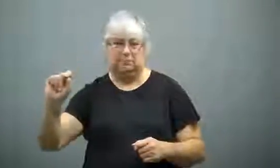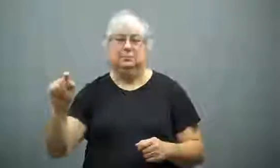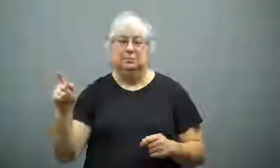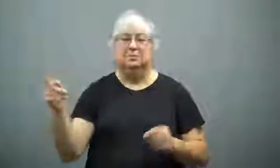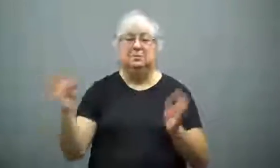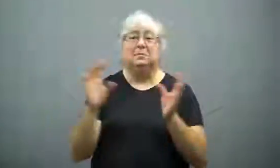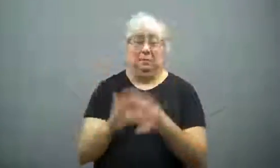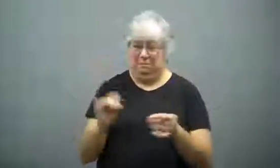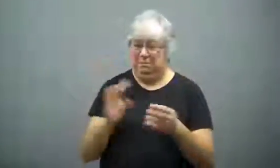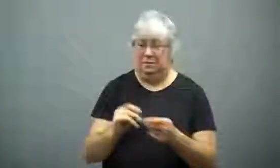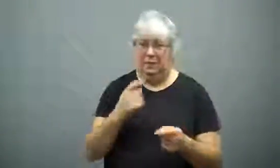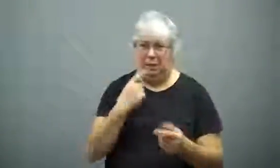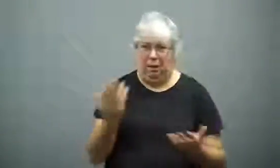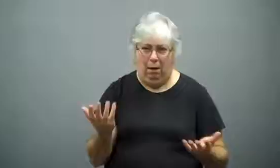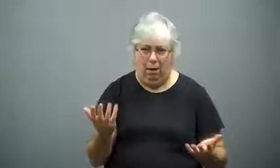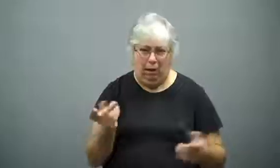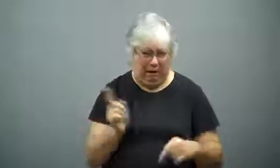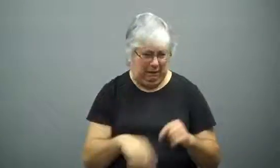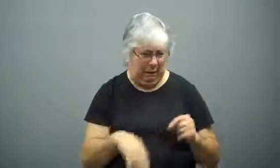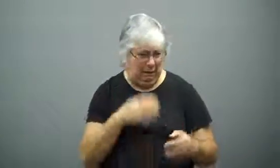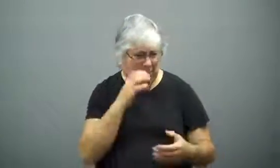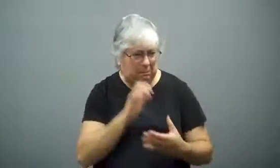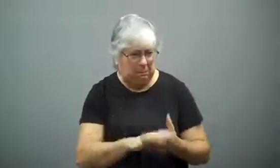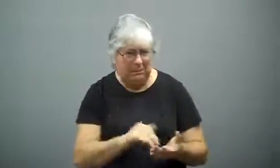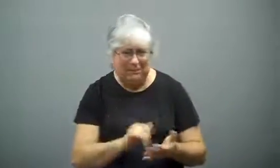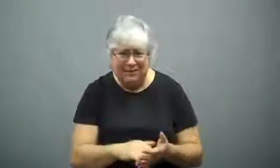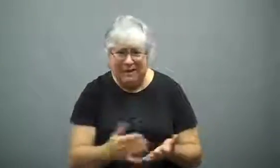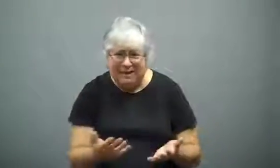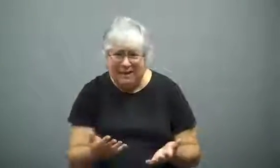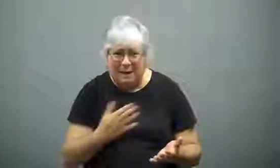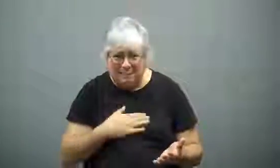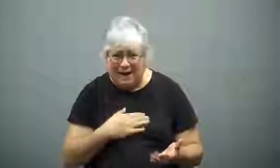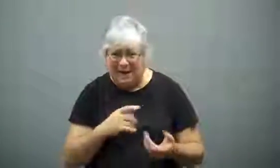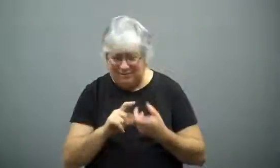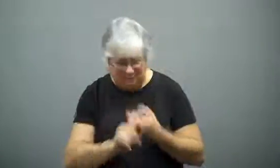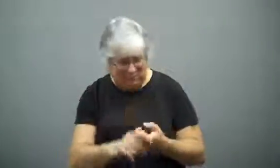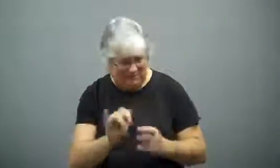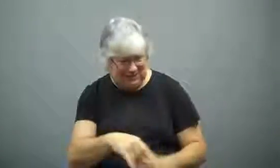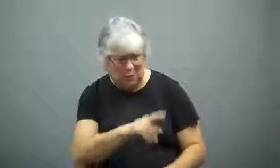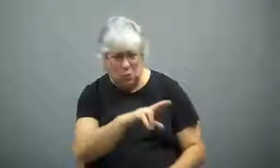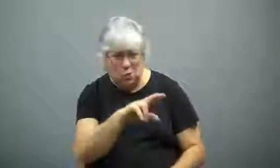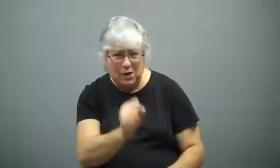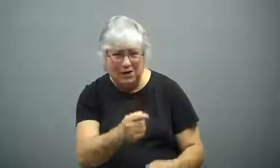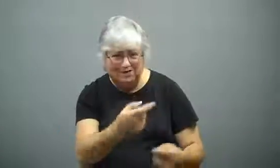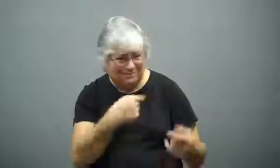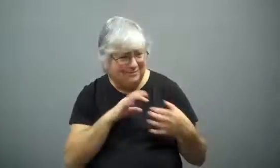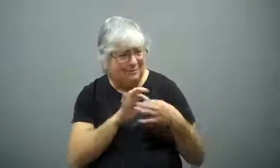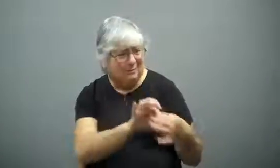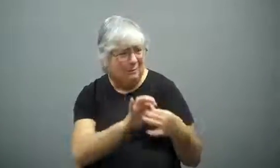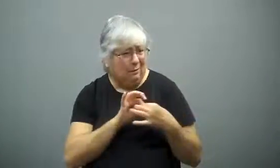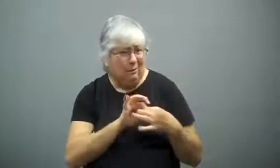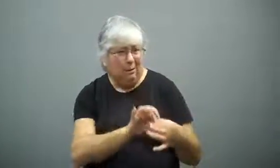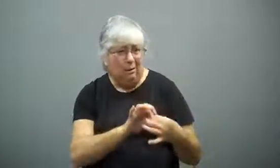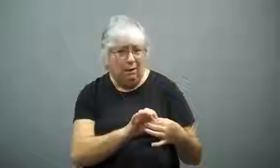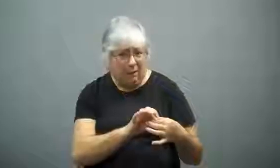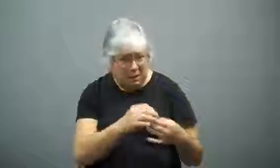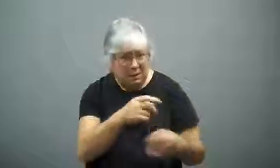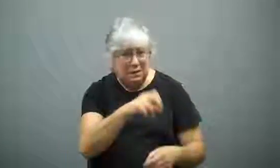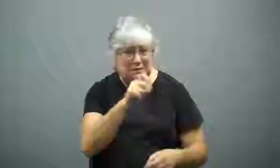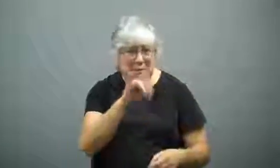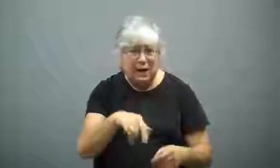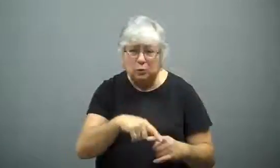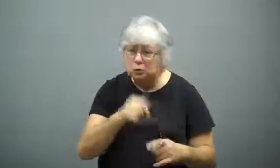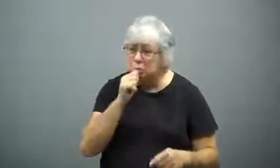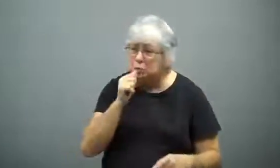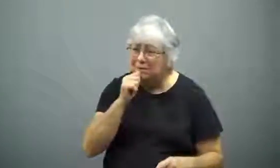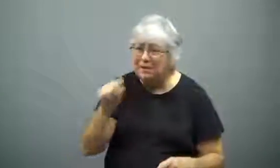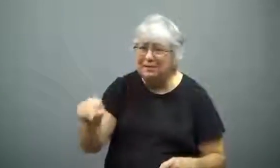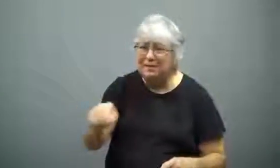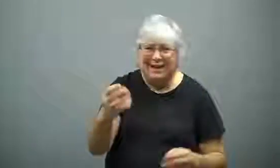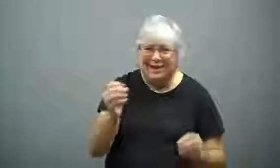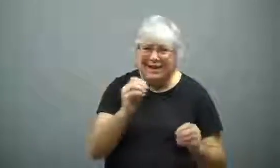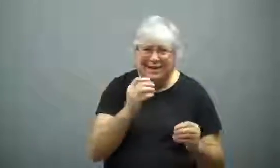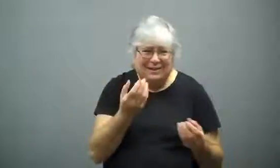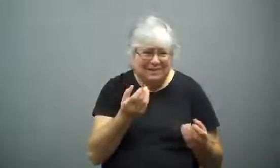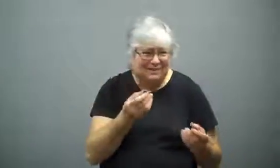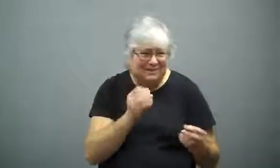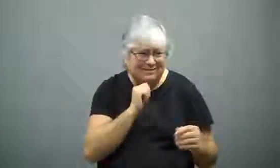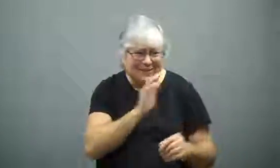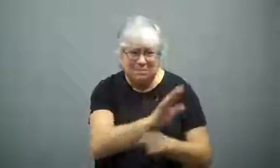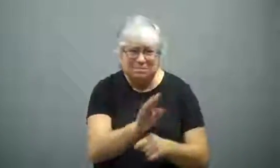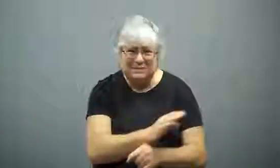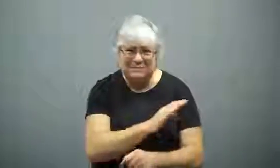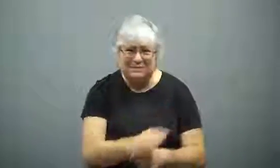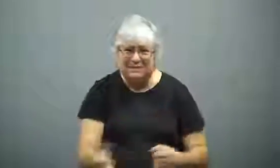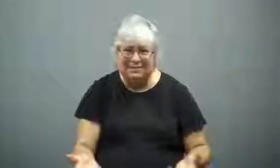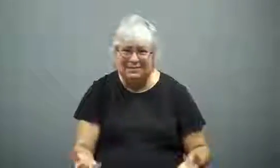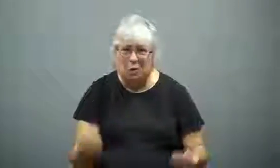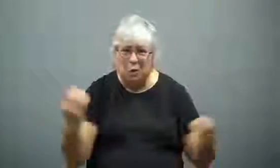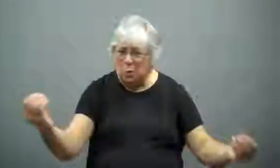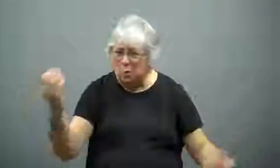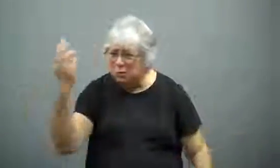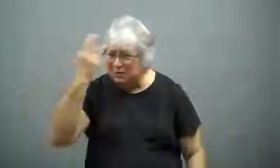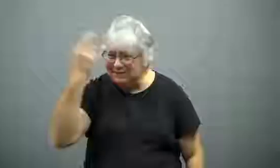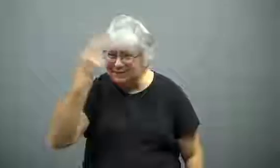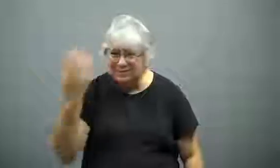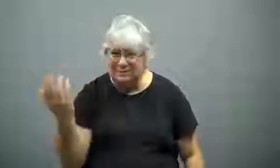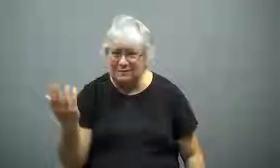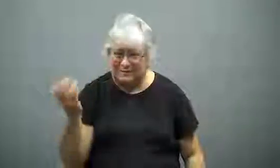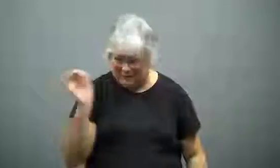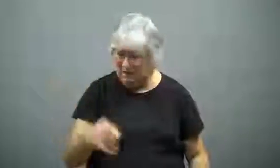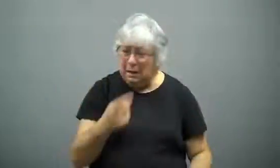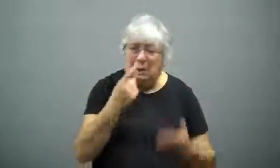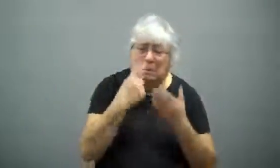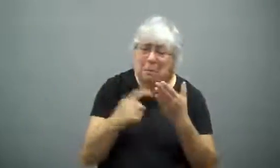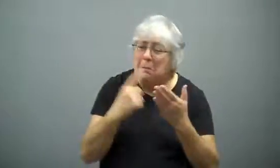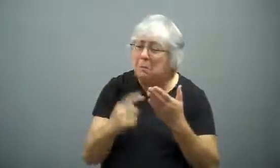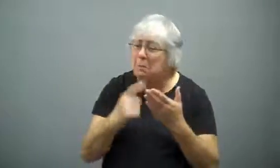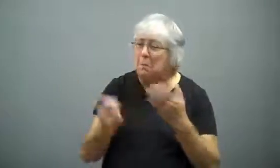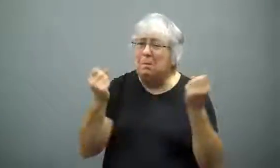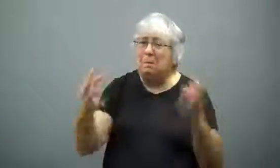said he couldn't believe that France's ally spied on French citizens.